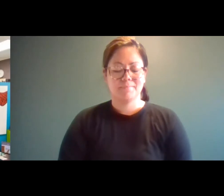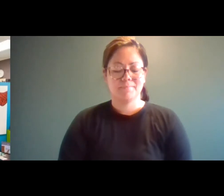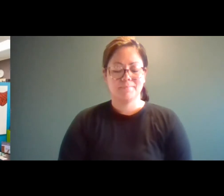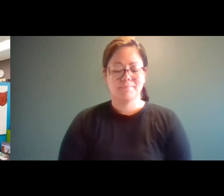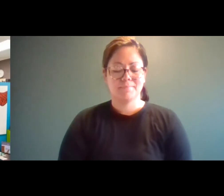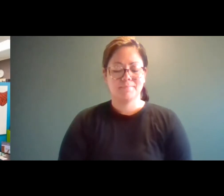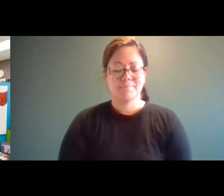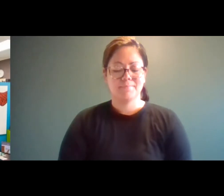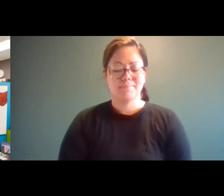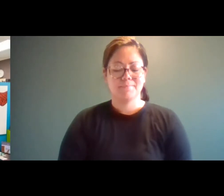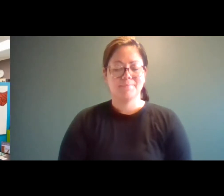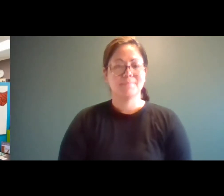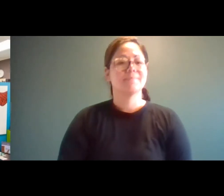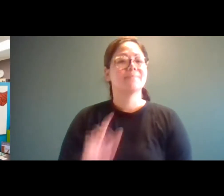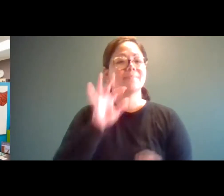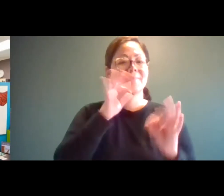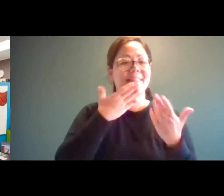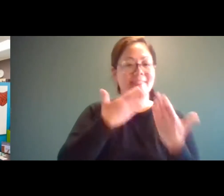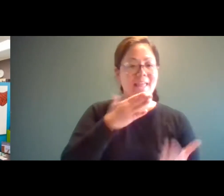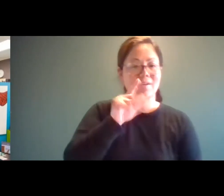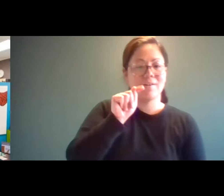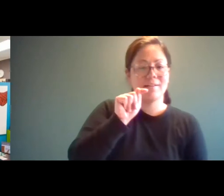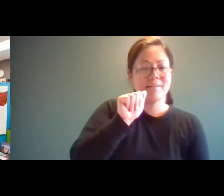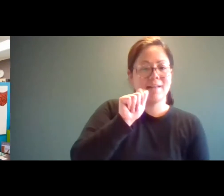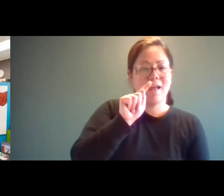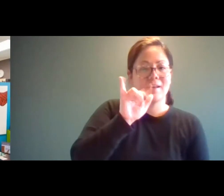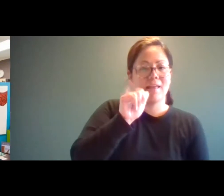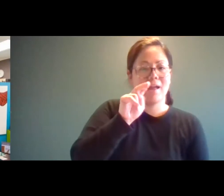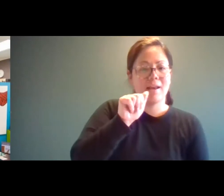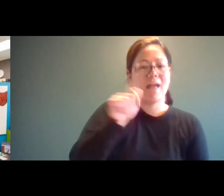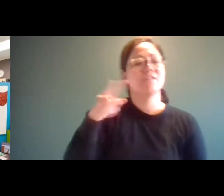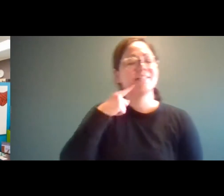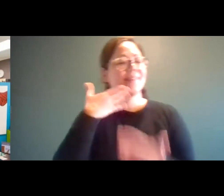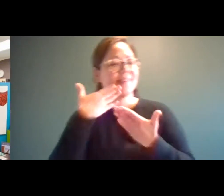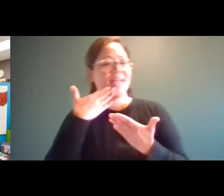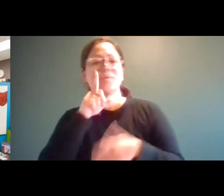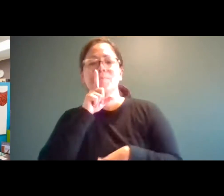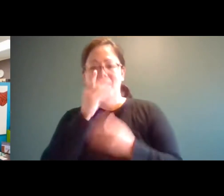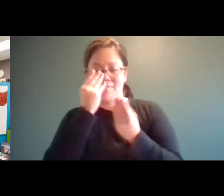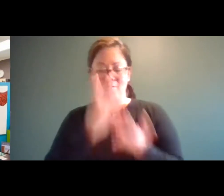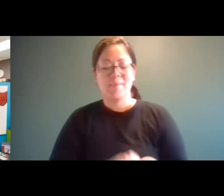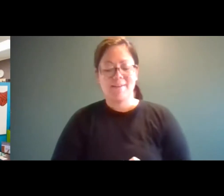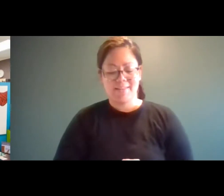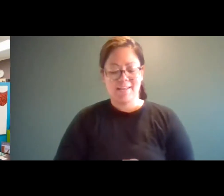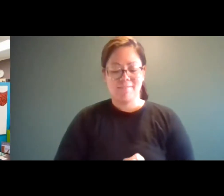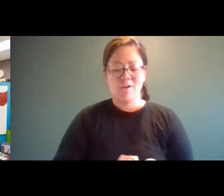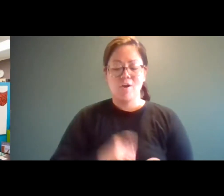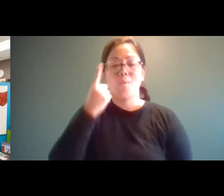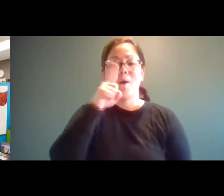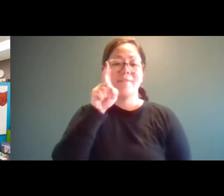Thank you, Tatiana. Tatiana says, thanks, that was very informative. One of the questions I often get is,